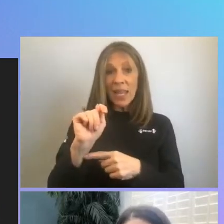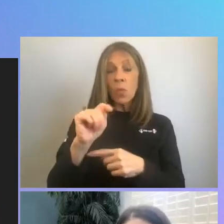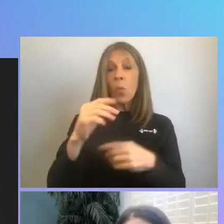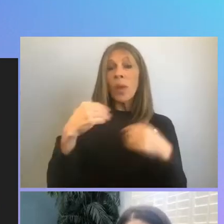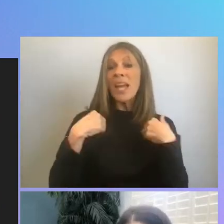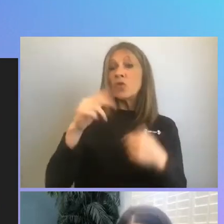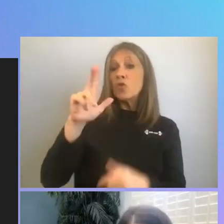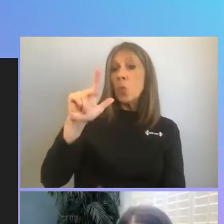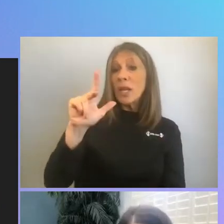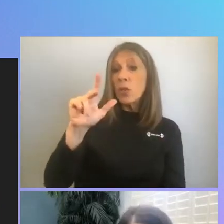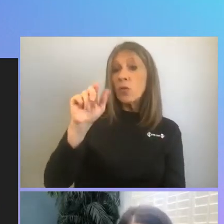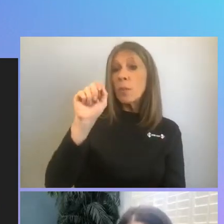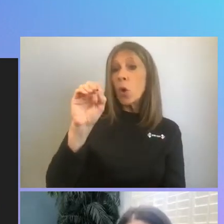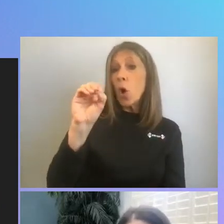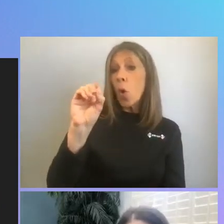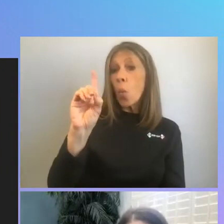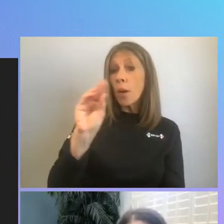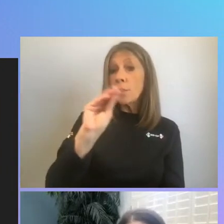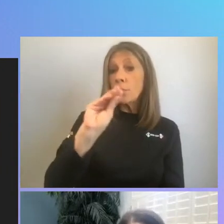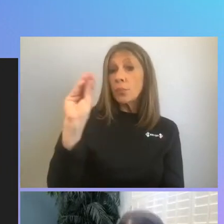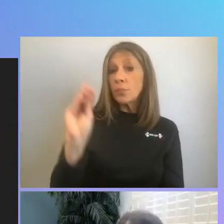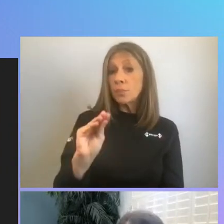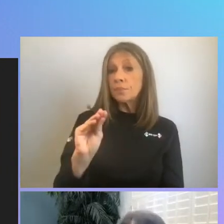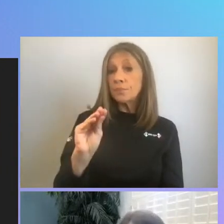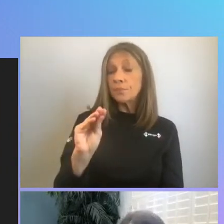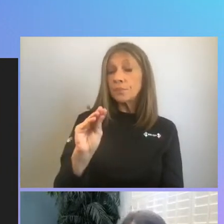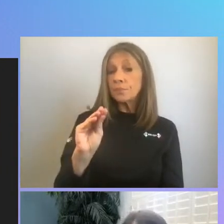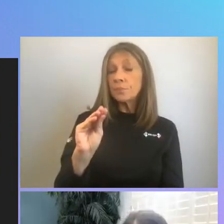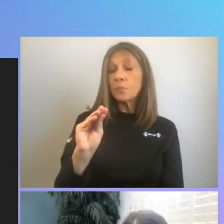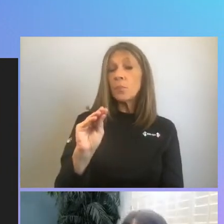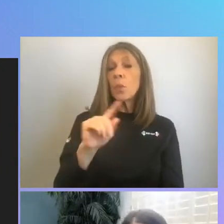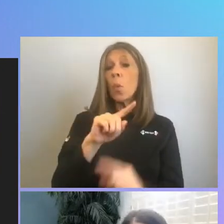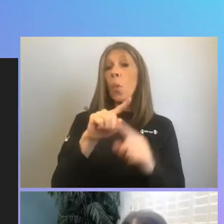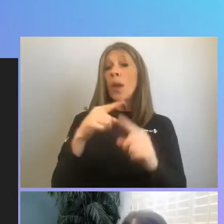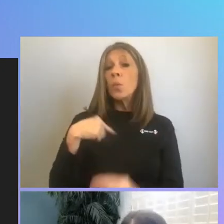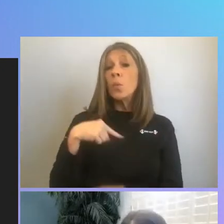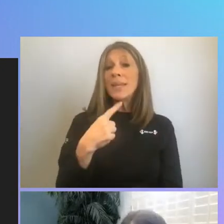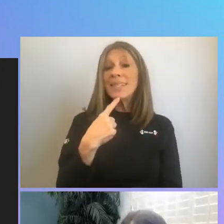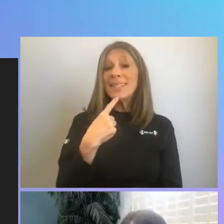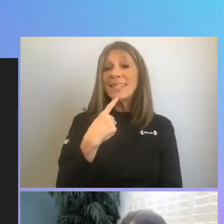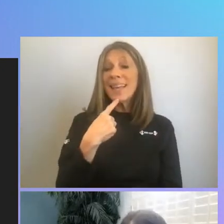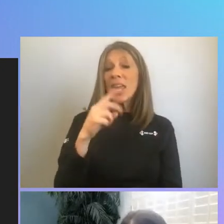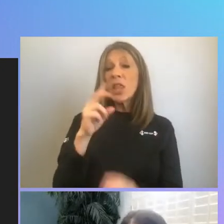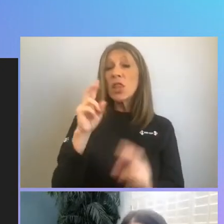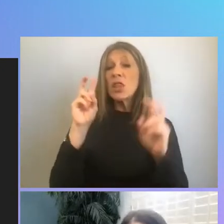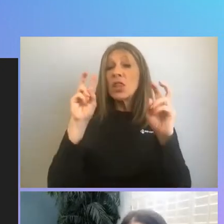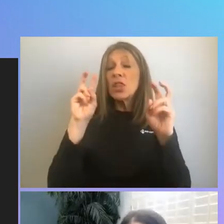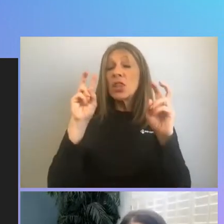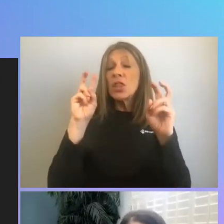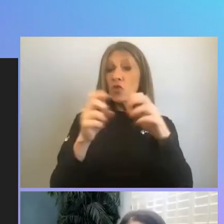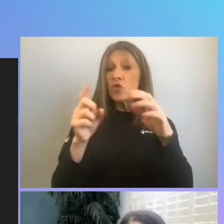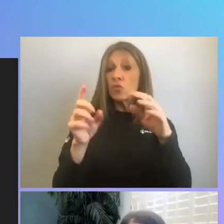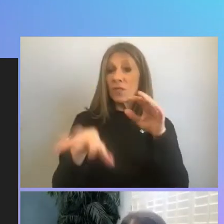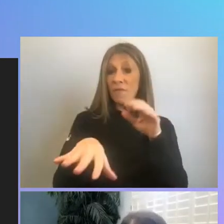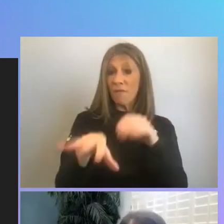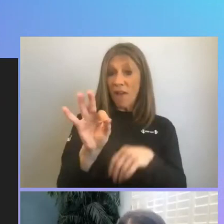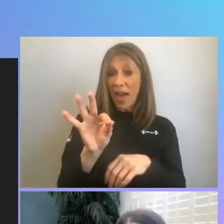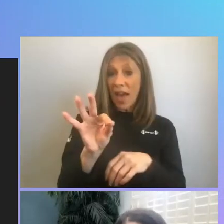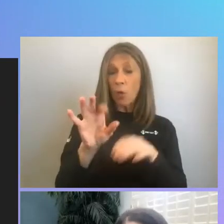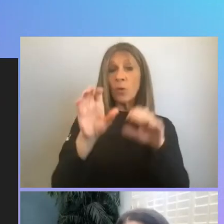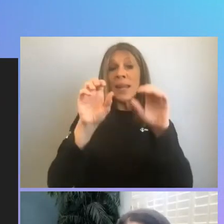And so when we say the issues found, um, can get you up to